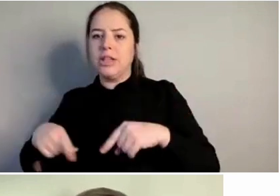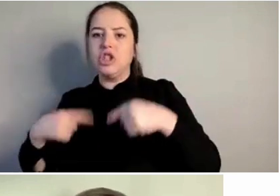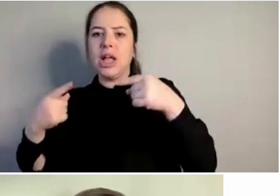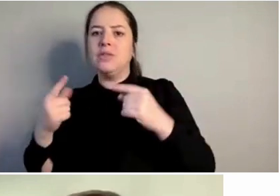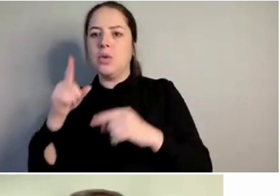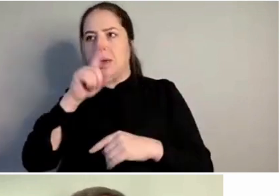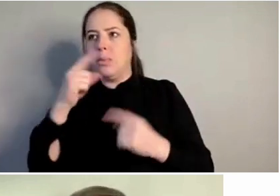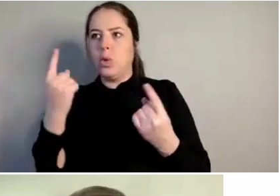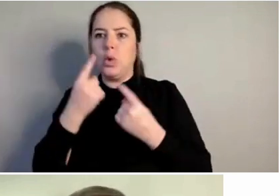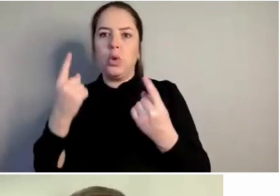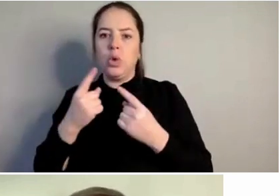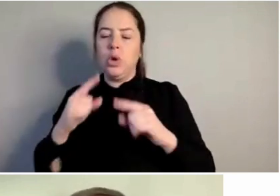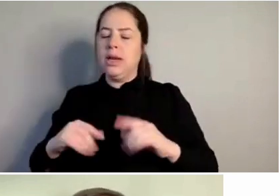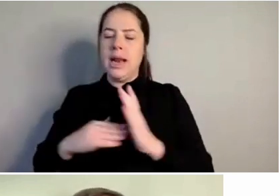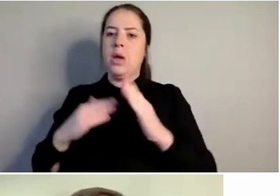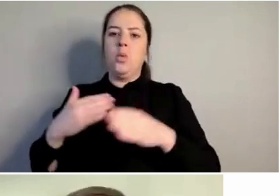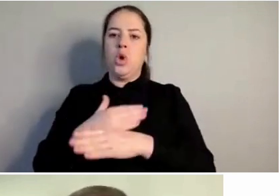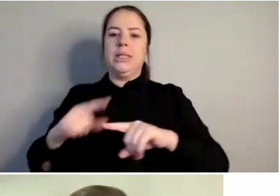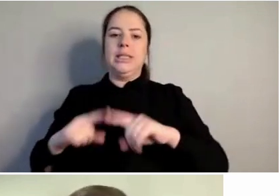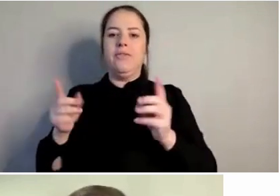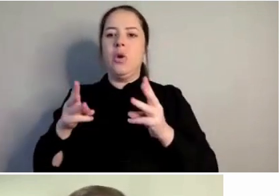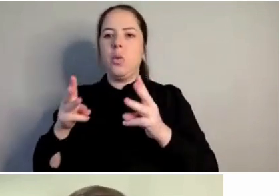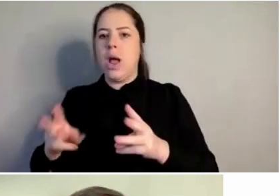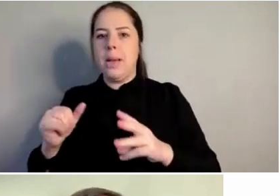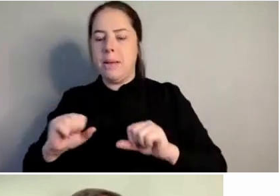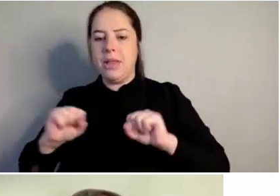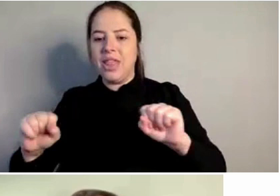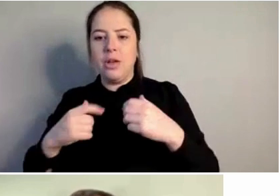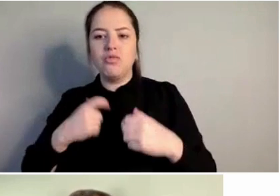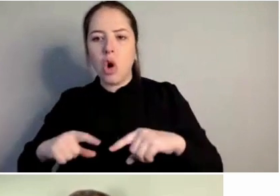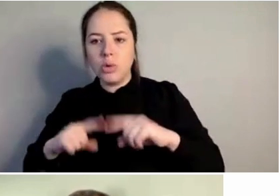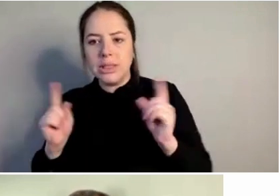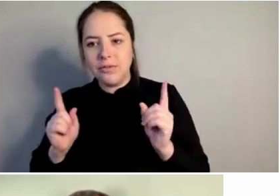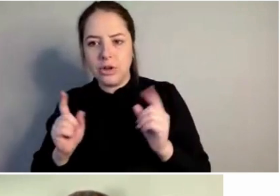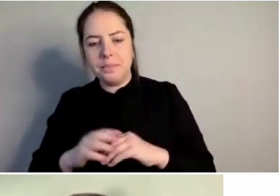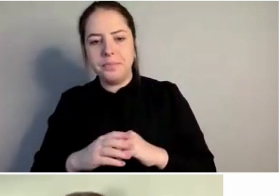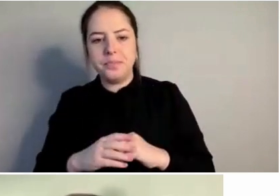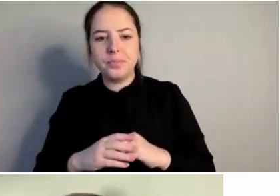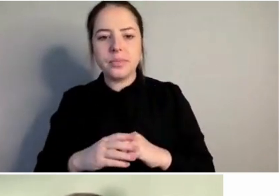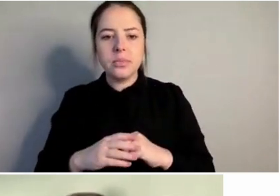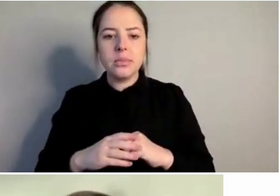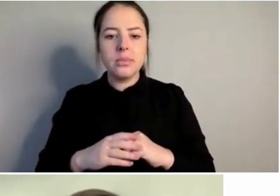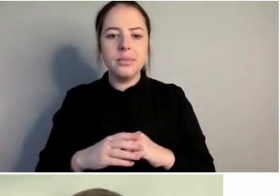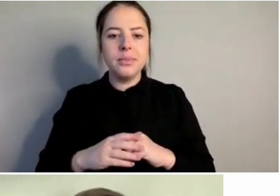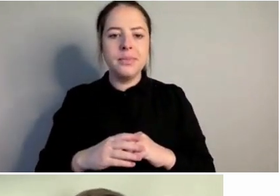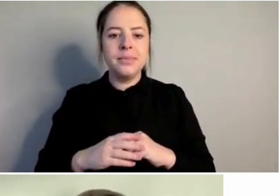with working in a very different way, maybe doing different work than they're used to. And I, I would like to think, I would like to hope